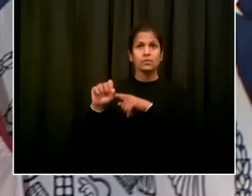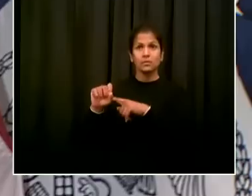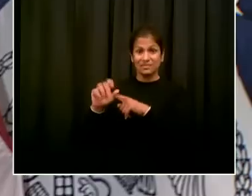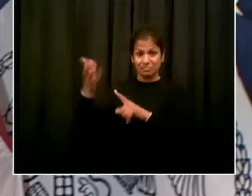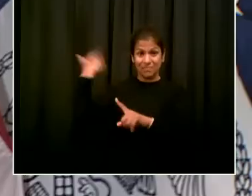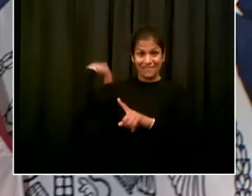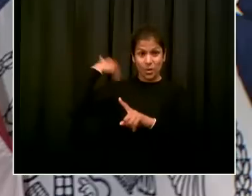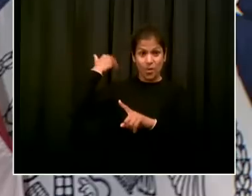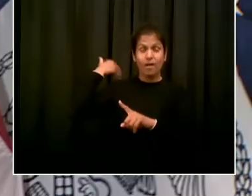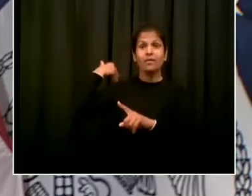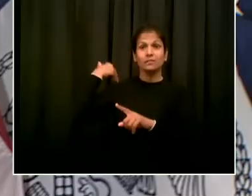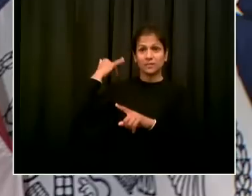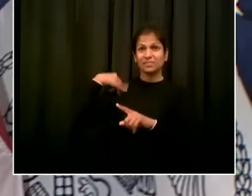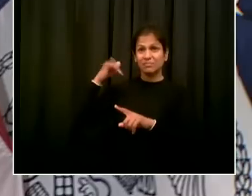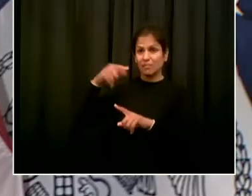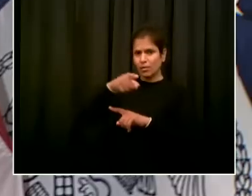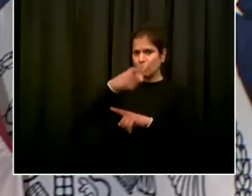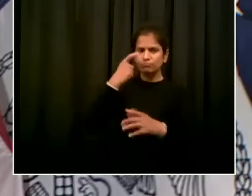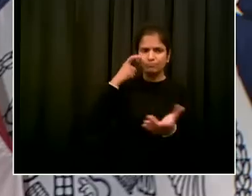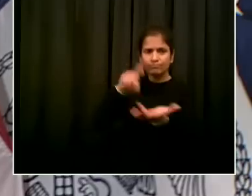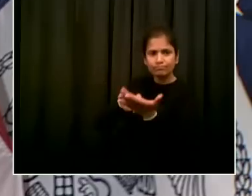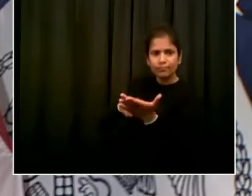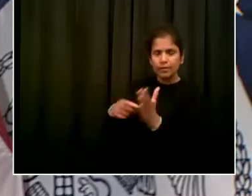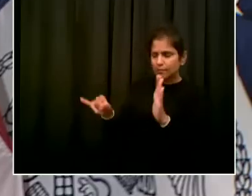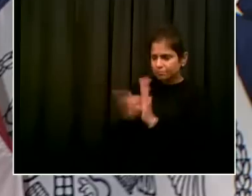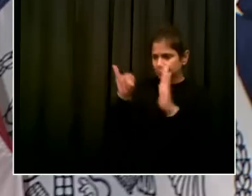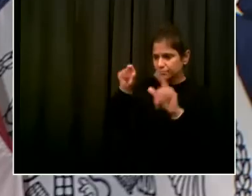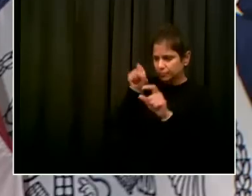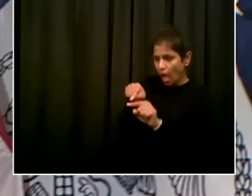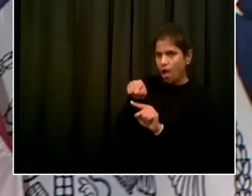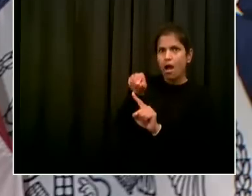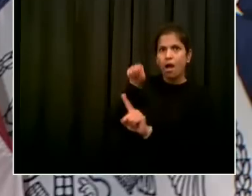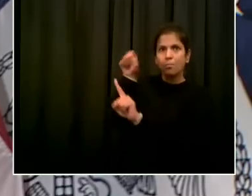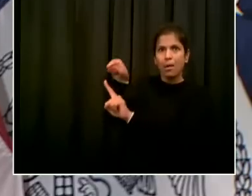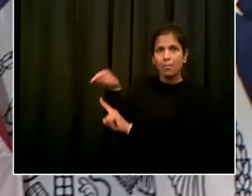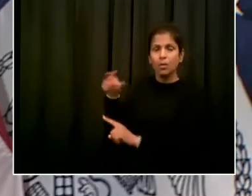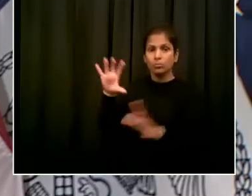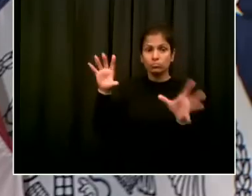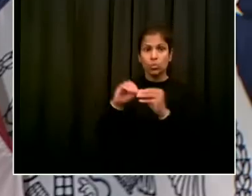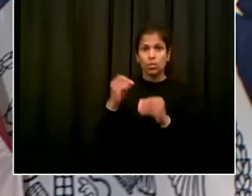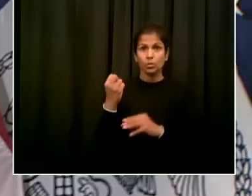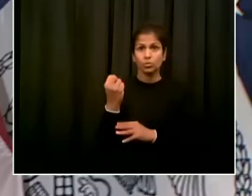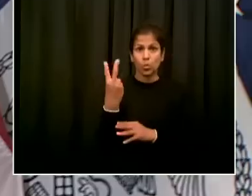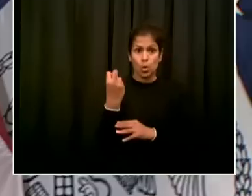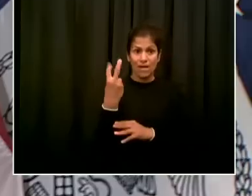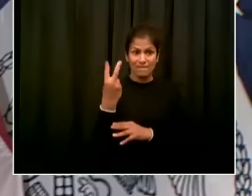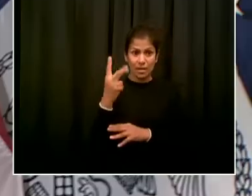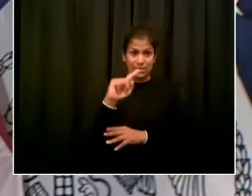ZIP CODE. THERE WERE ABOUT 12 OR SO. I MIGHT HAVE MISSED IT EARLIER IN HTE E